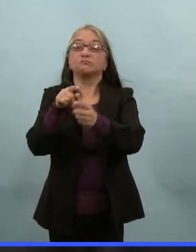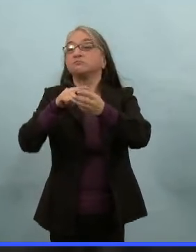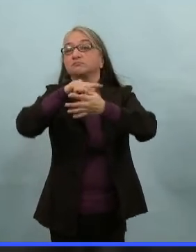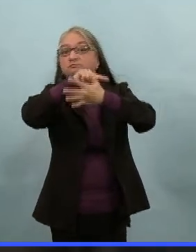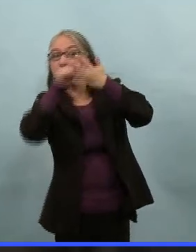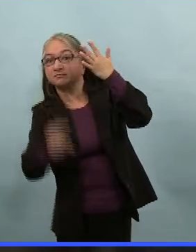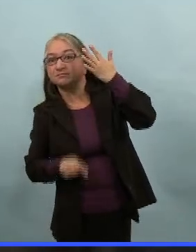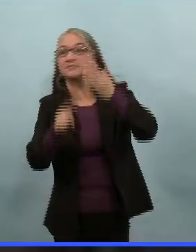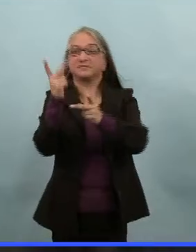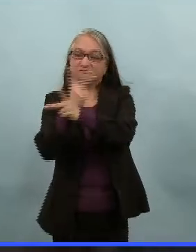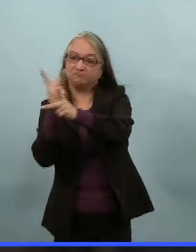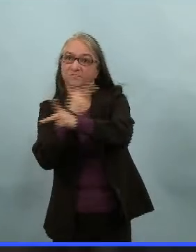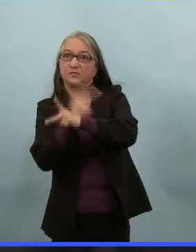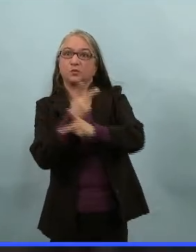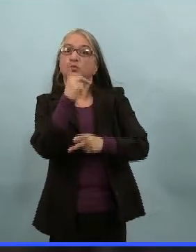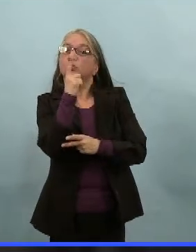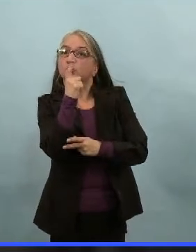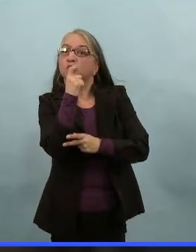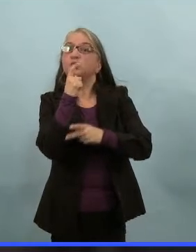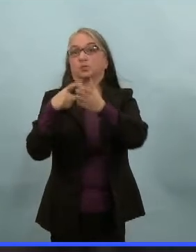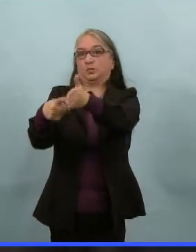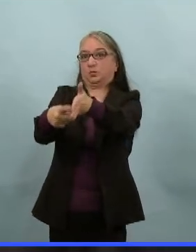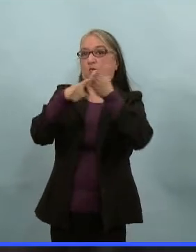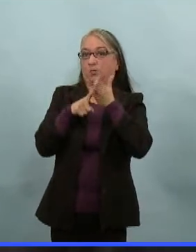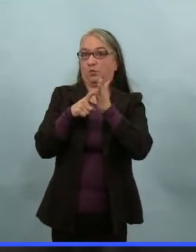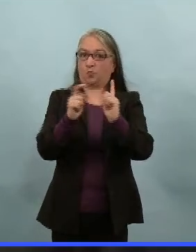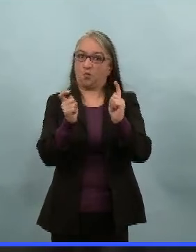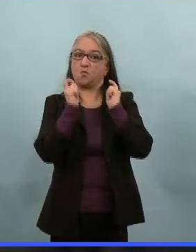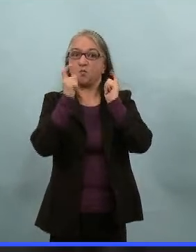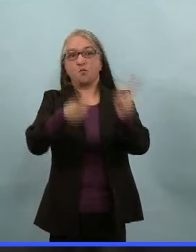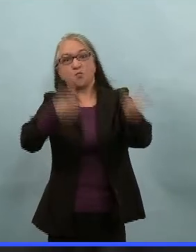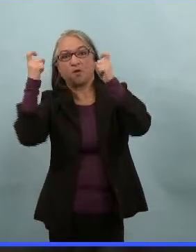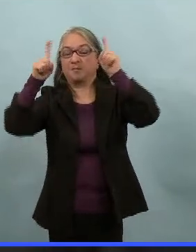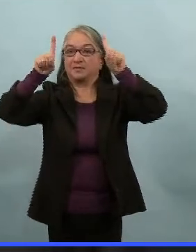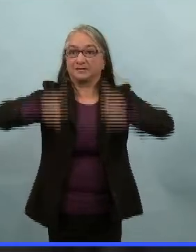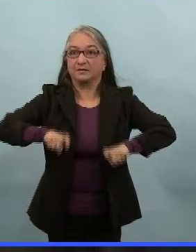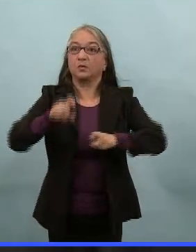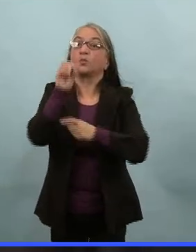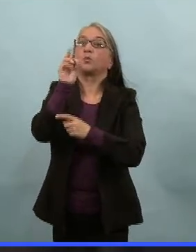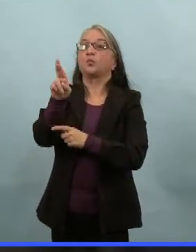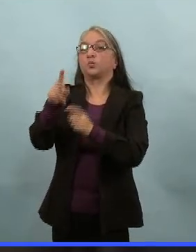is required to have a rapid tacit or who gets that pcr test so there's a number of questions